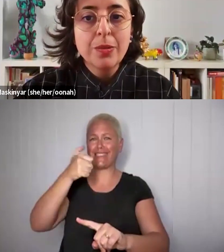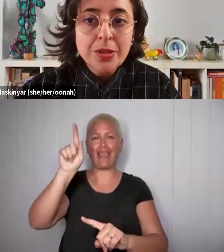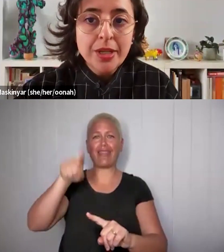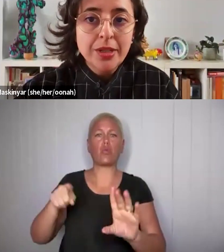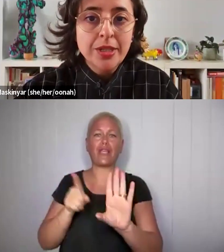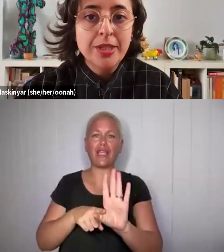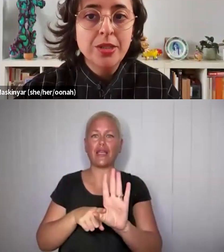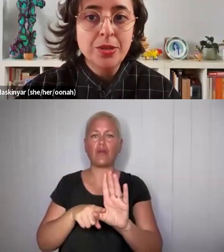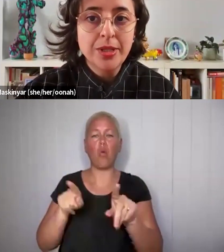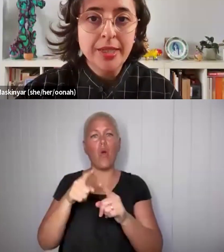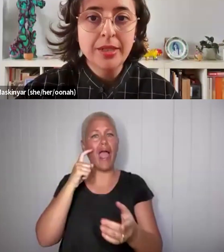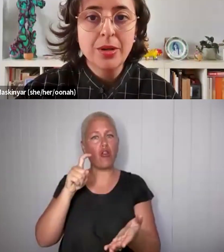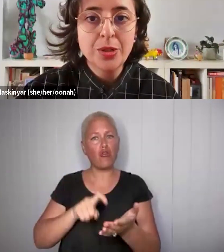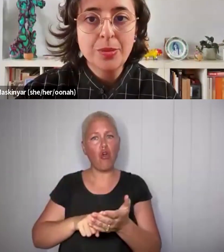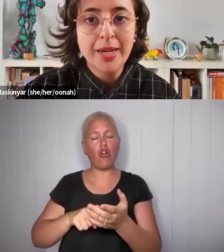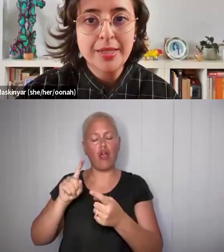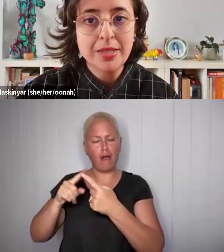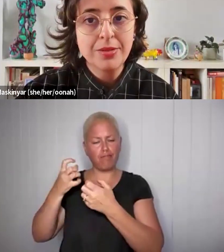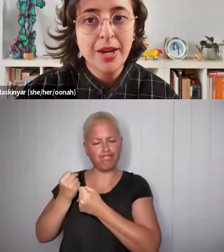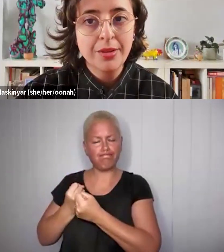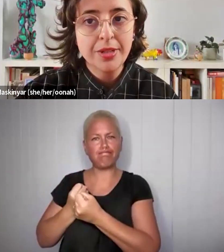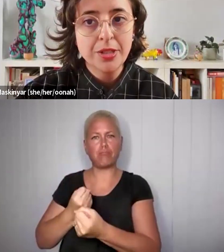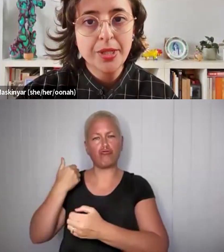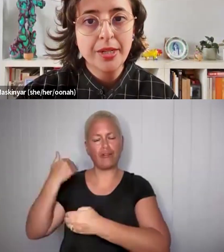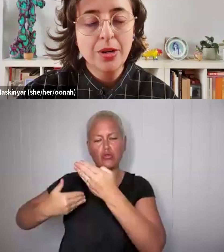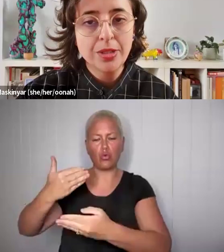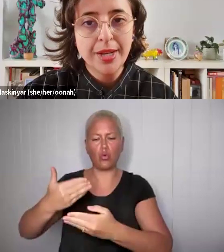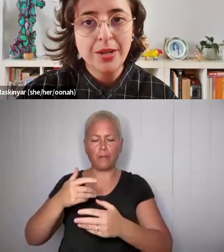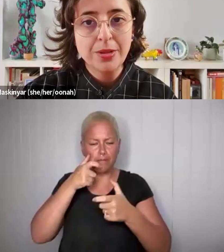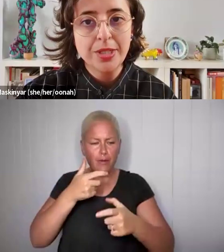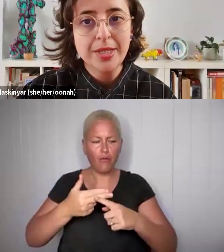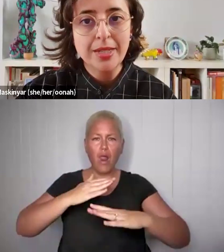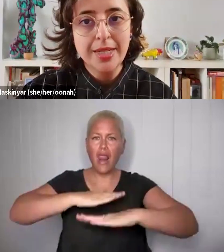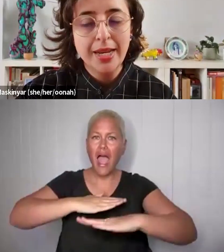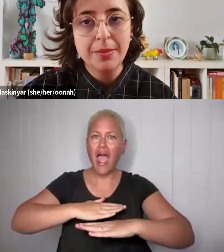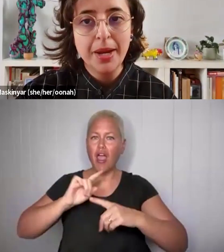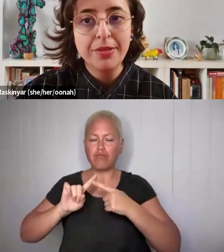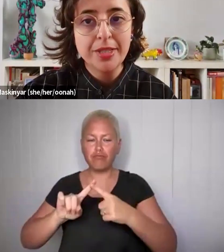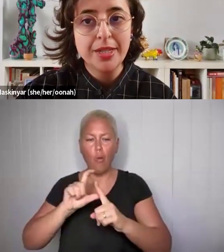We also acknowledge the enduring cultural practices of caring for Country and cultivating cultures undertaken by First